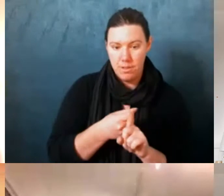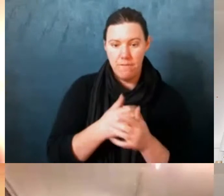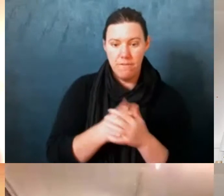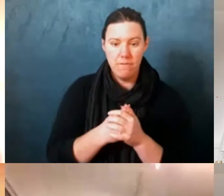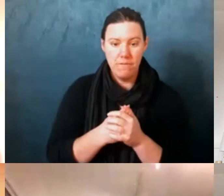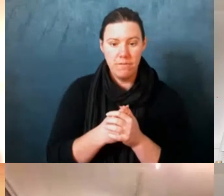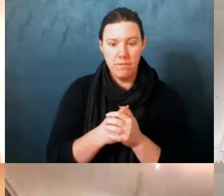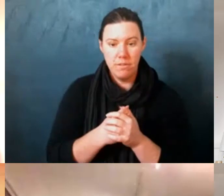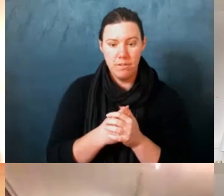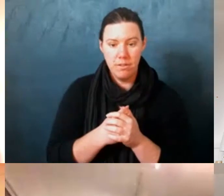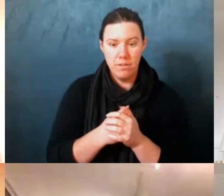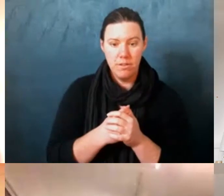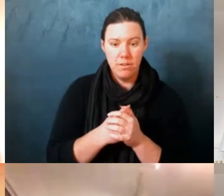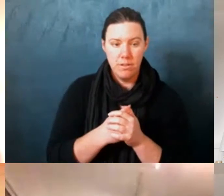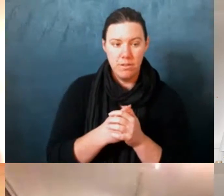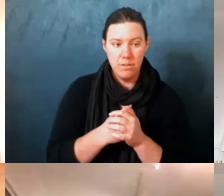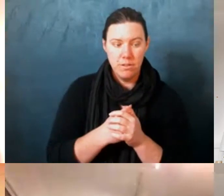So many times I feel I'm burned out.